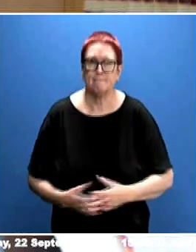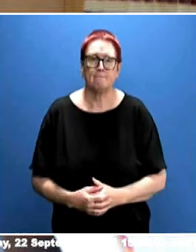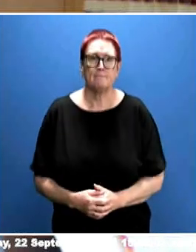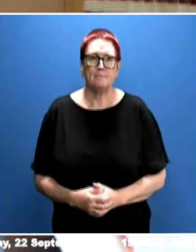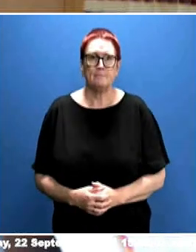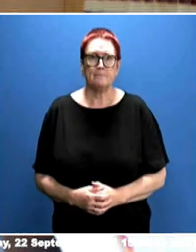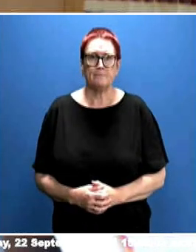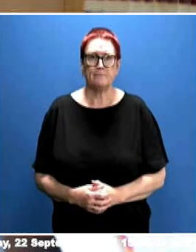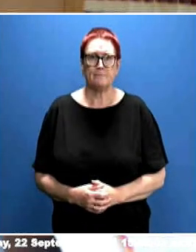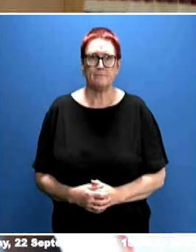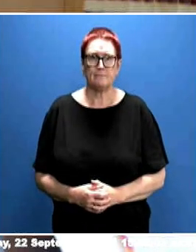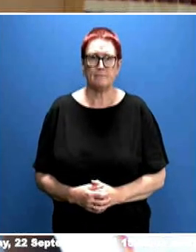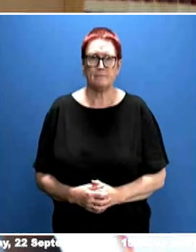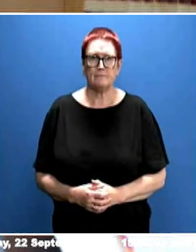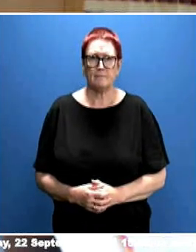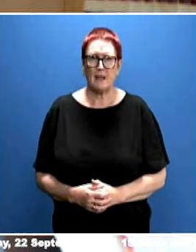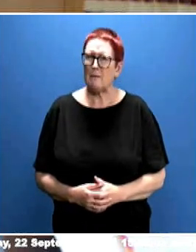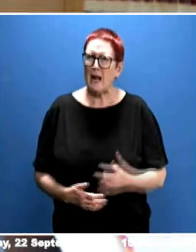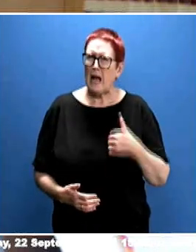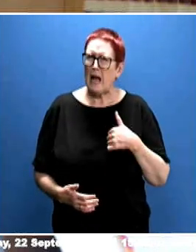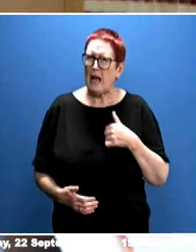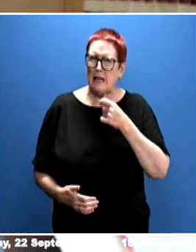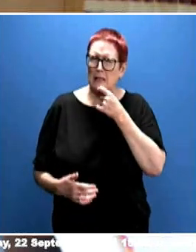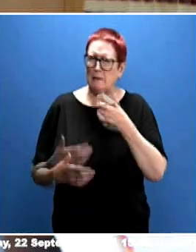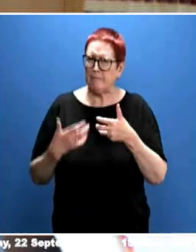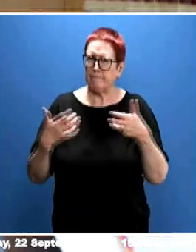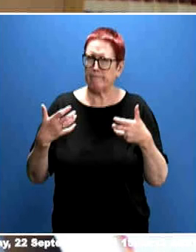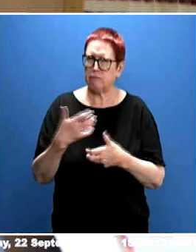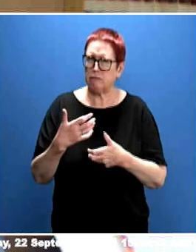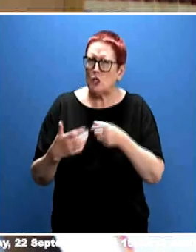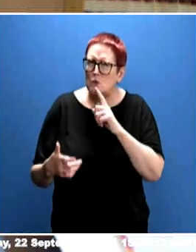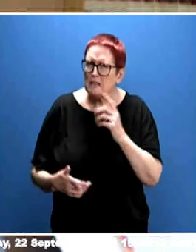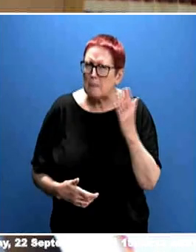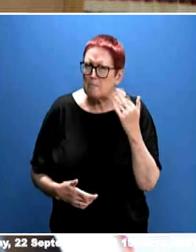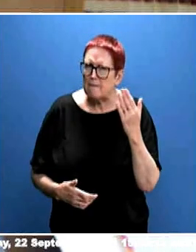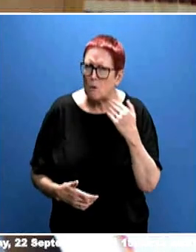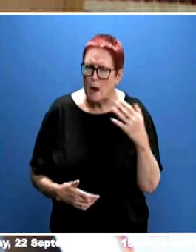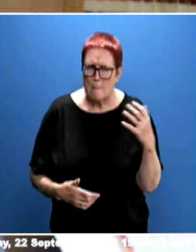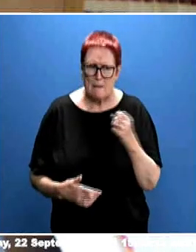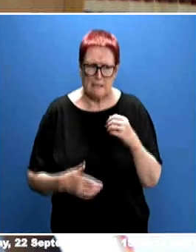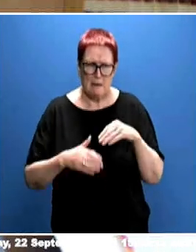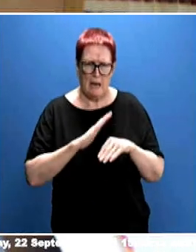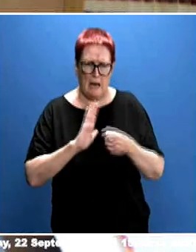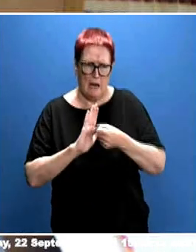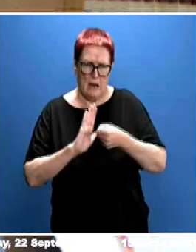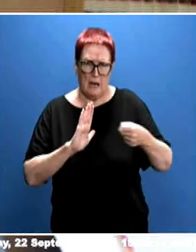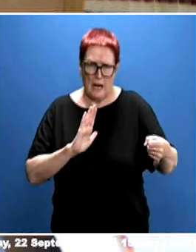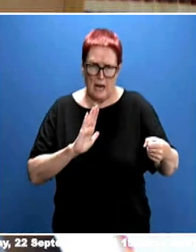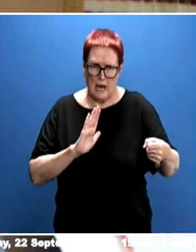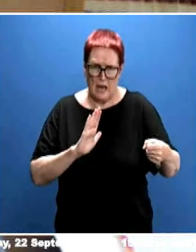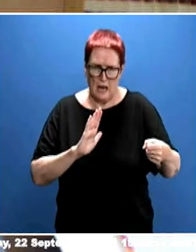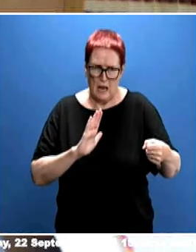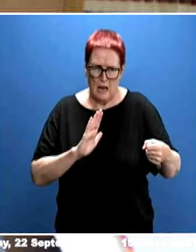have to be in care before they can be sent to the safe or secure Centre,